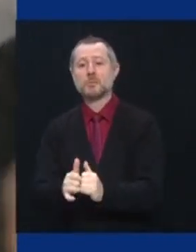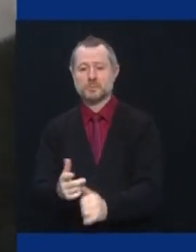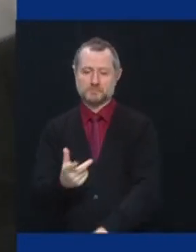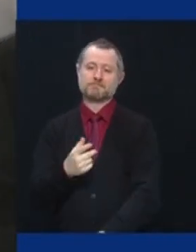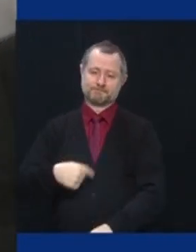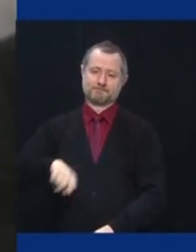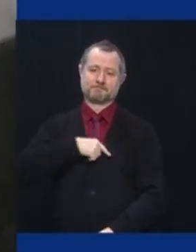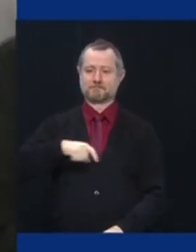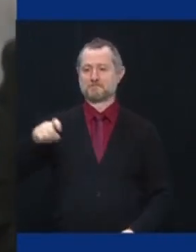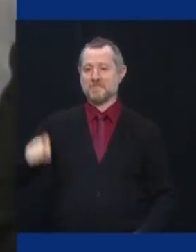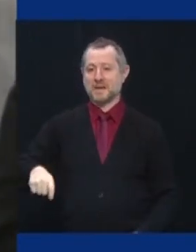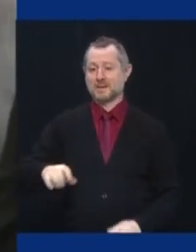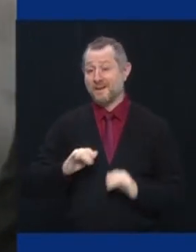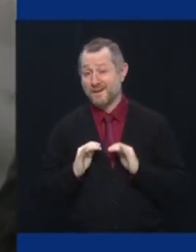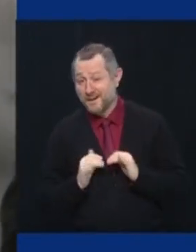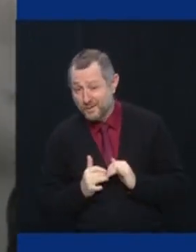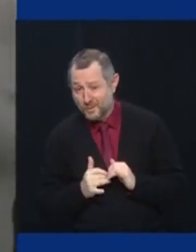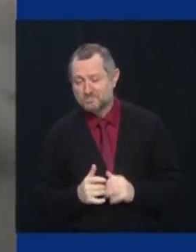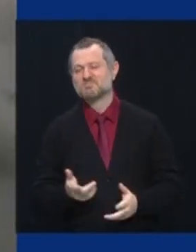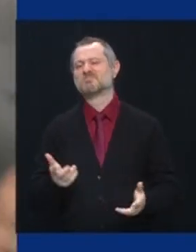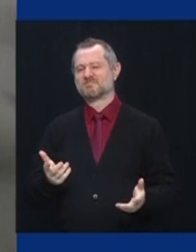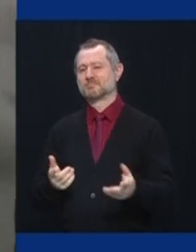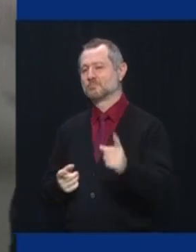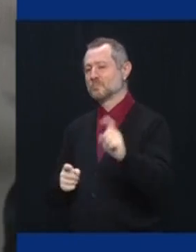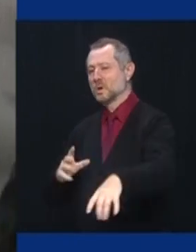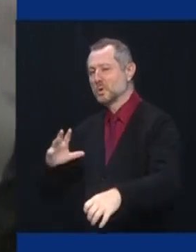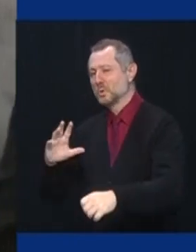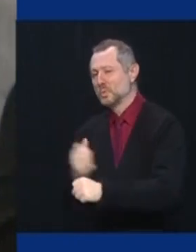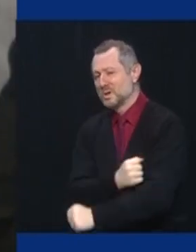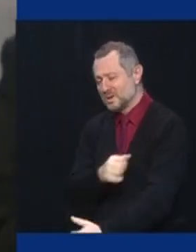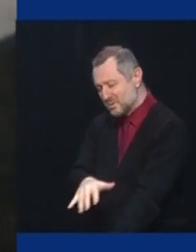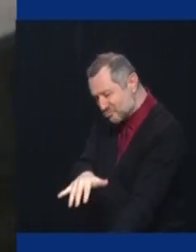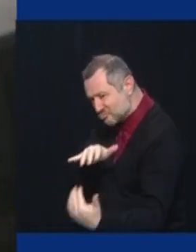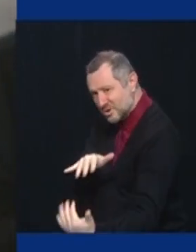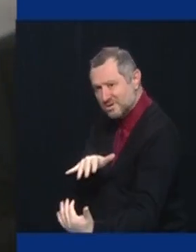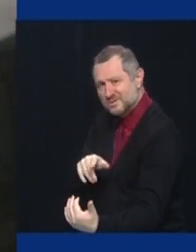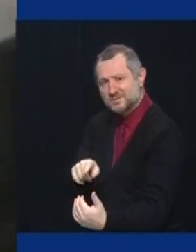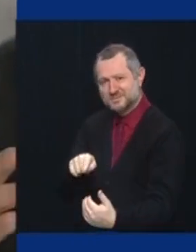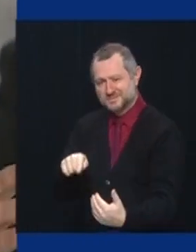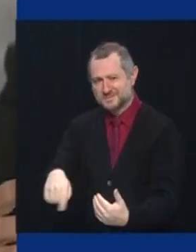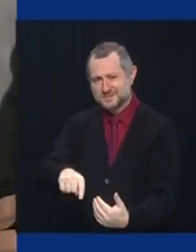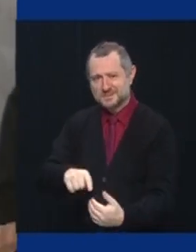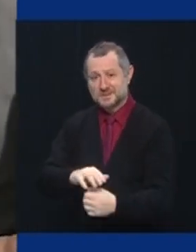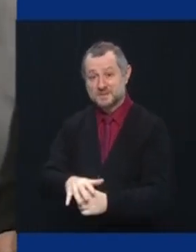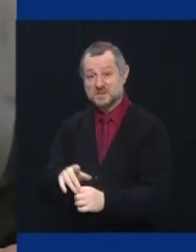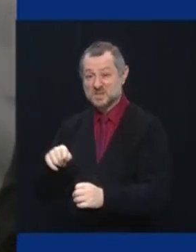WE WANT TO STOP THIS VIRUS. WE HAVE TO STOP THE VIRUS. YOU KNOW HOW YOU WIN A WAR?